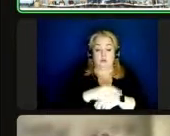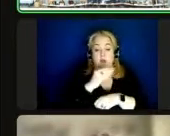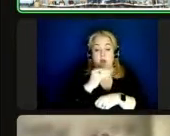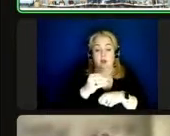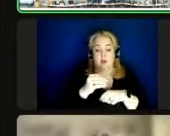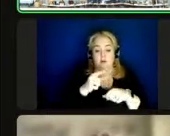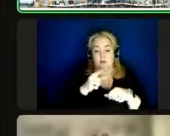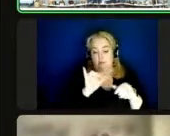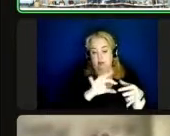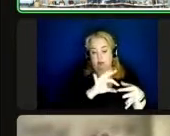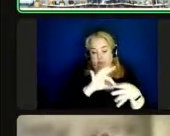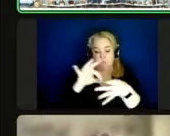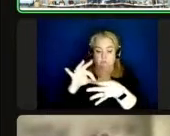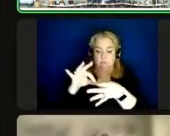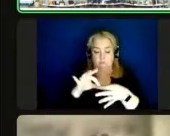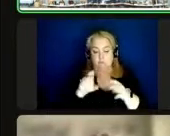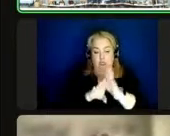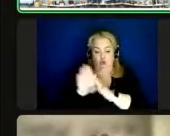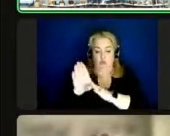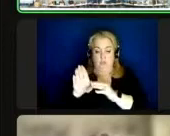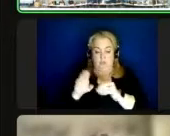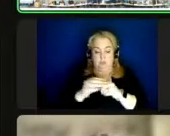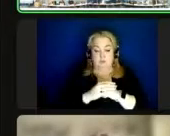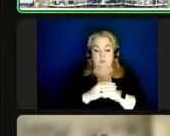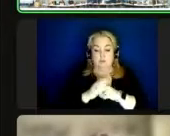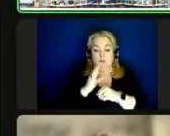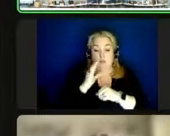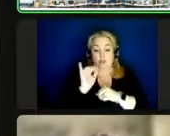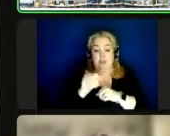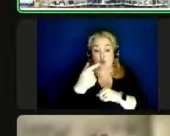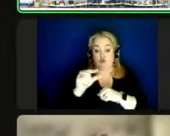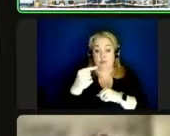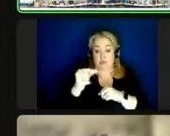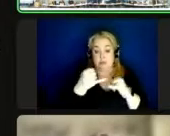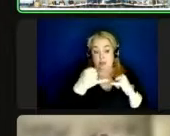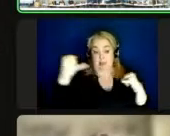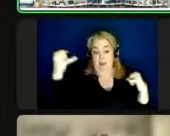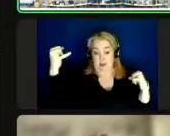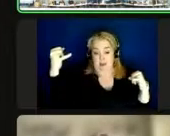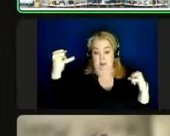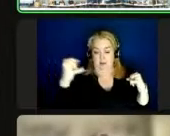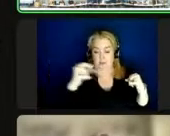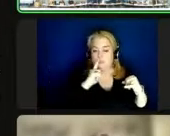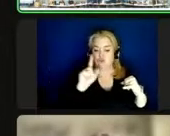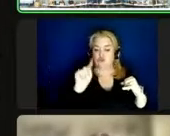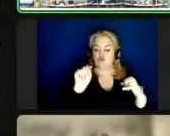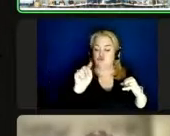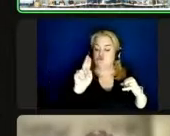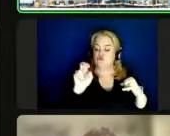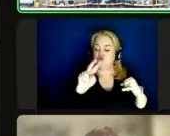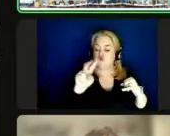THE INCREASED OVER THAT 10 YEAR PERIOD AND A CORRESPONDING